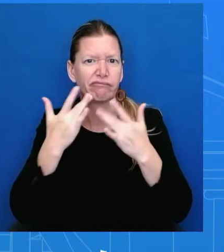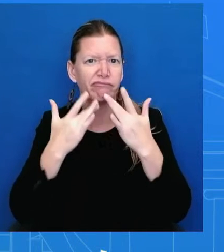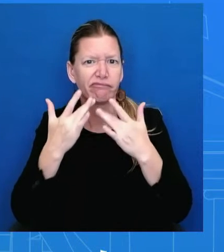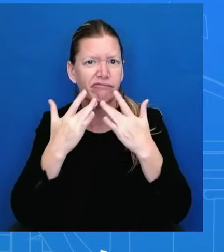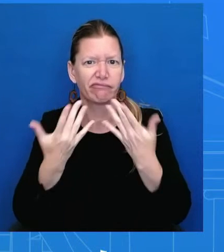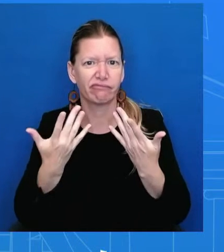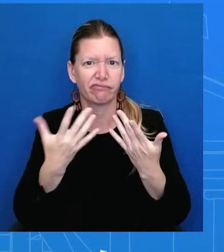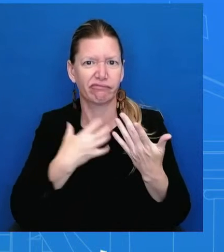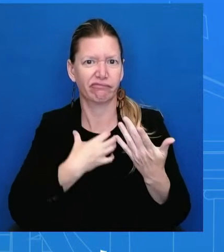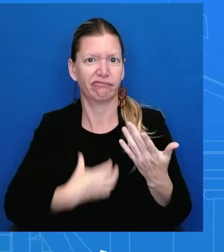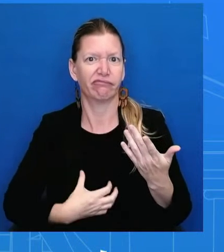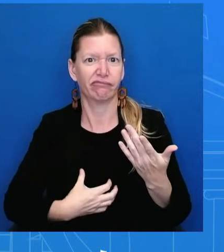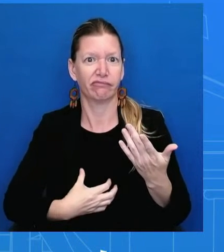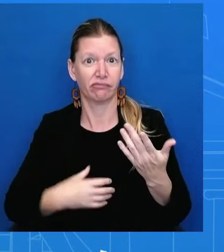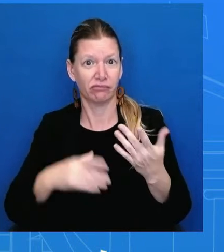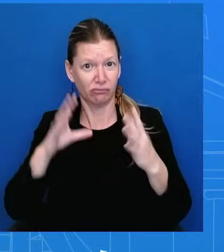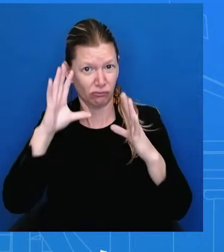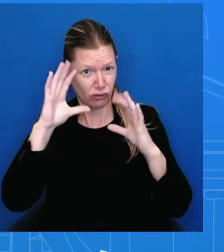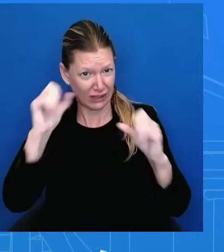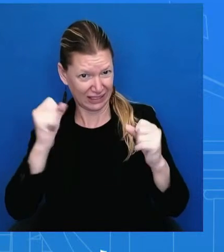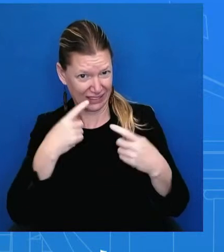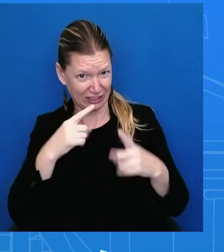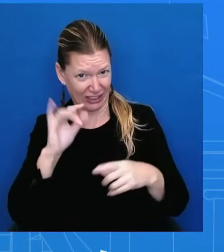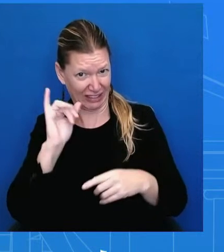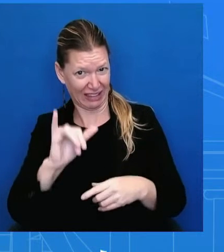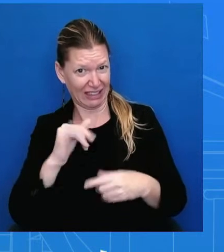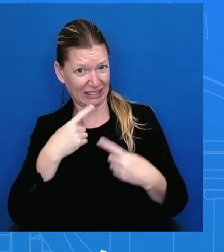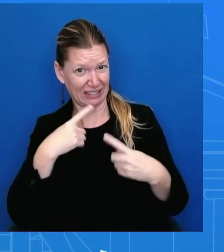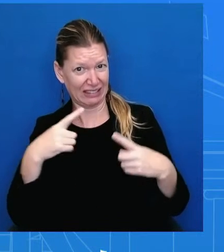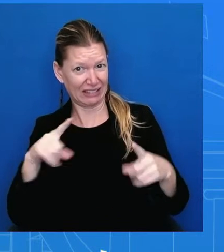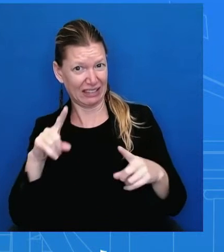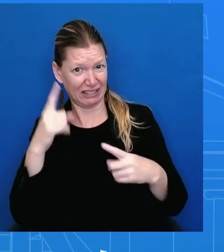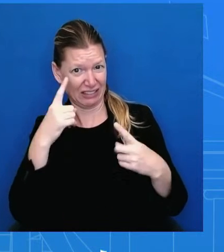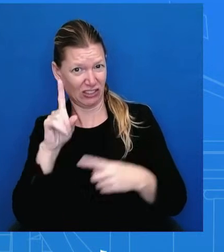will make a big difference in terms of not only temporarily ci- -- ceasing hostilities